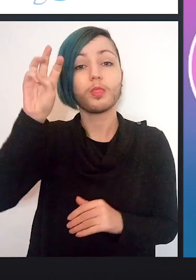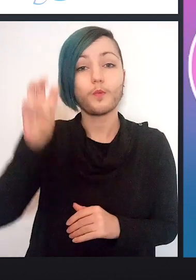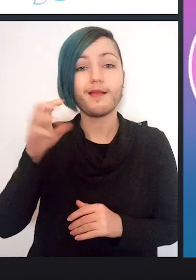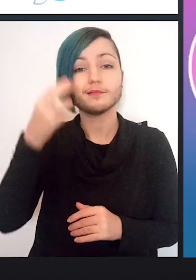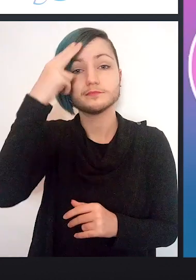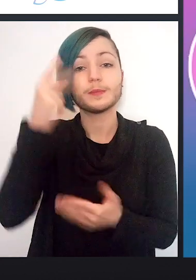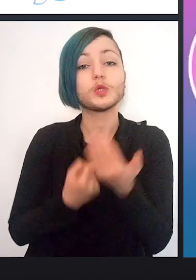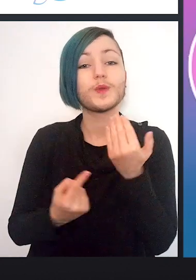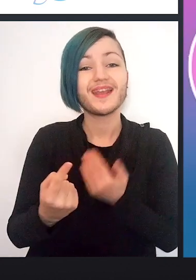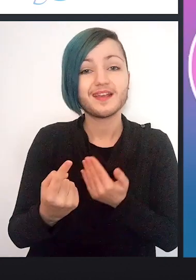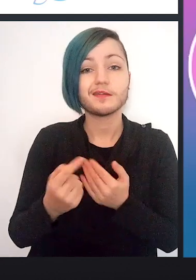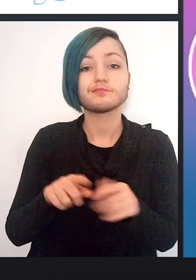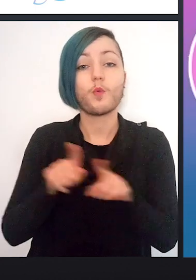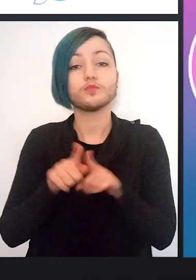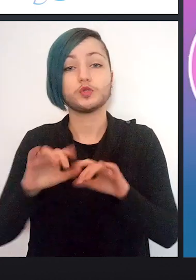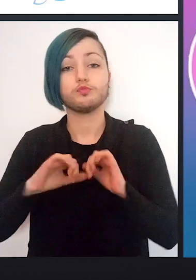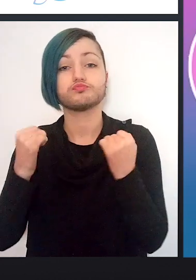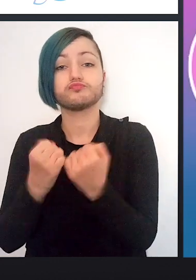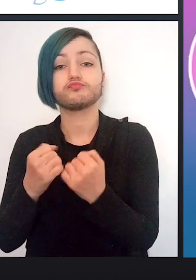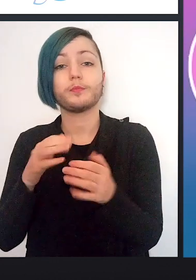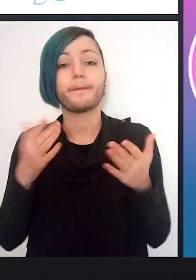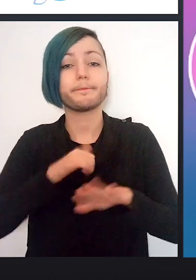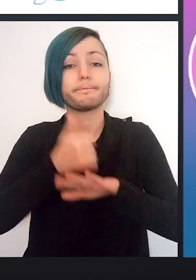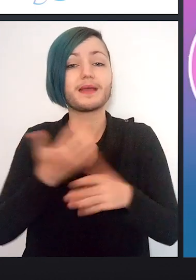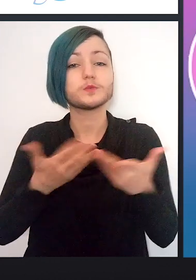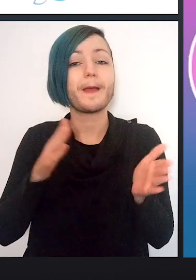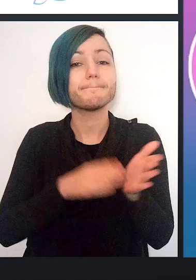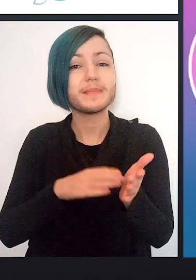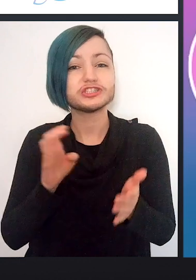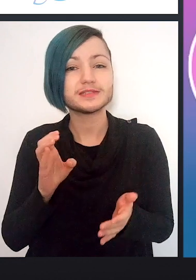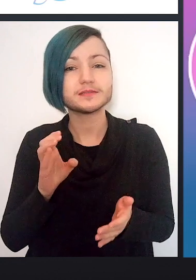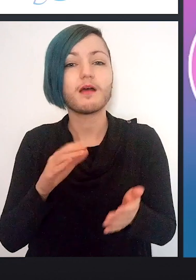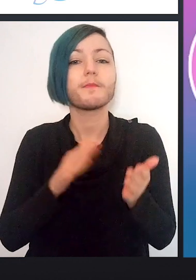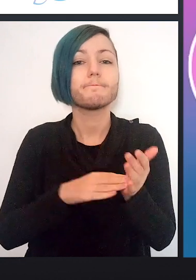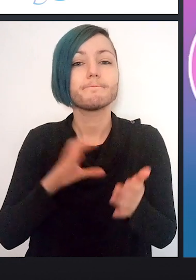UNIQUE, and one in Manchester, Manchester Trans Forum.